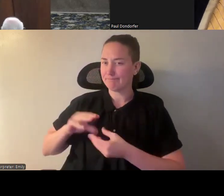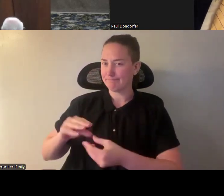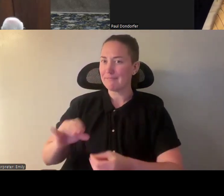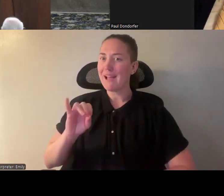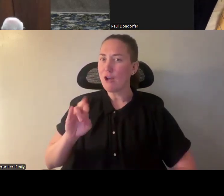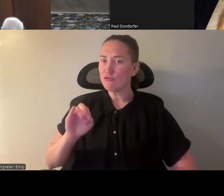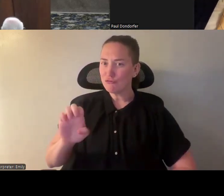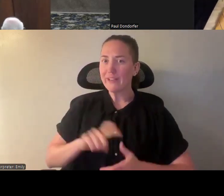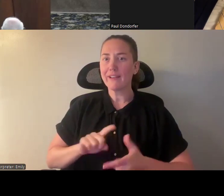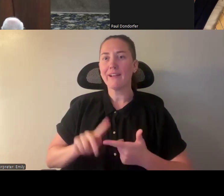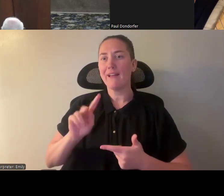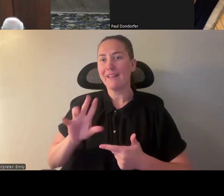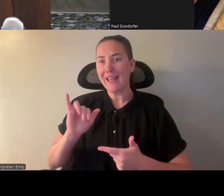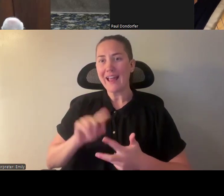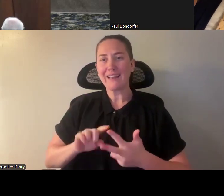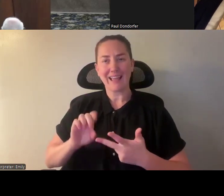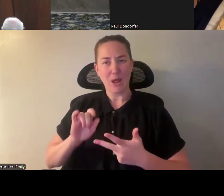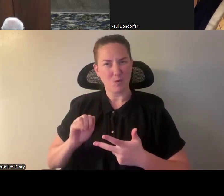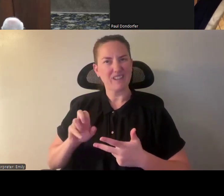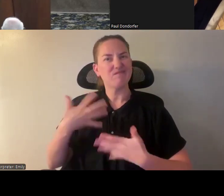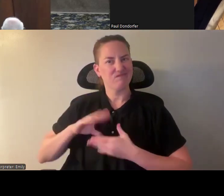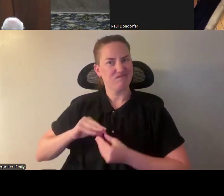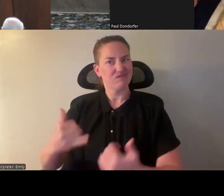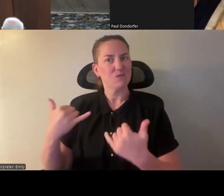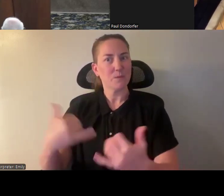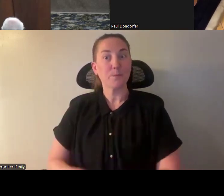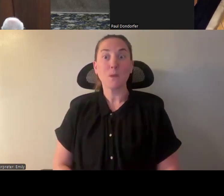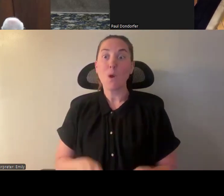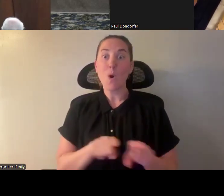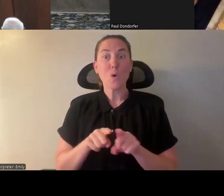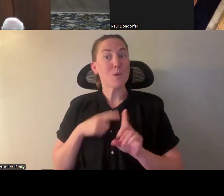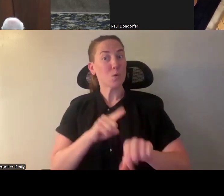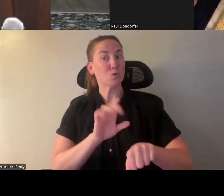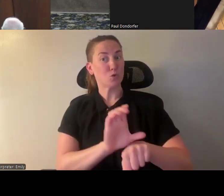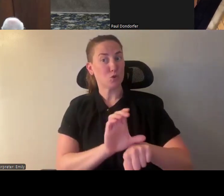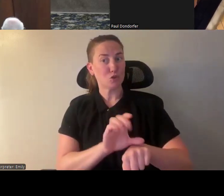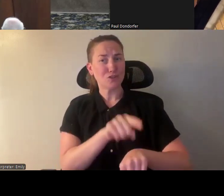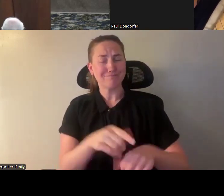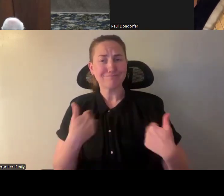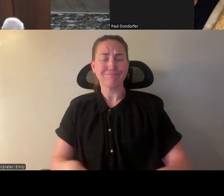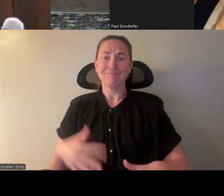Edwin I'm also a member of a church that's very concerned with what's happening to our migrant